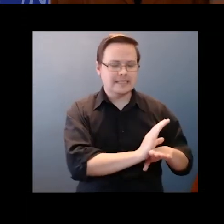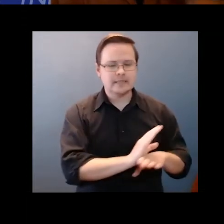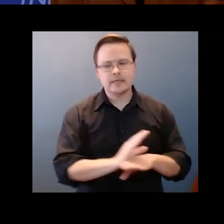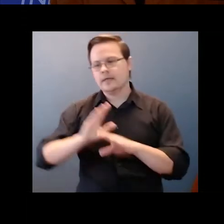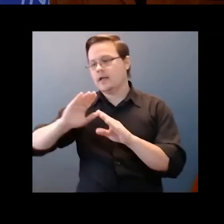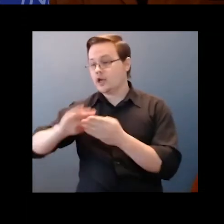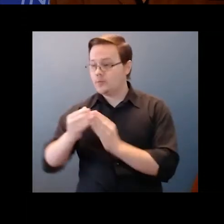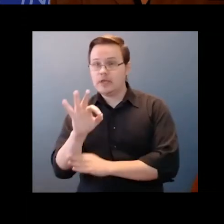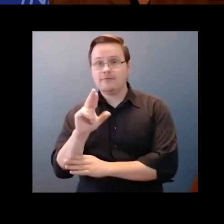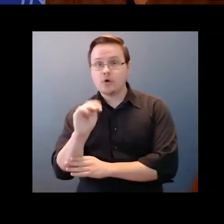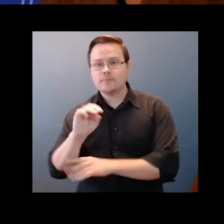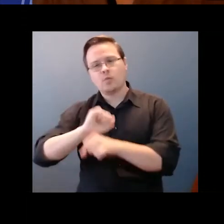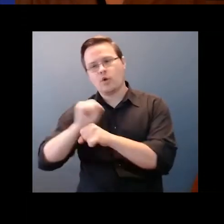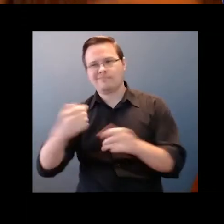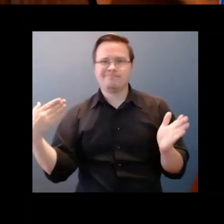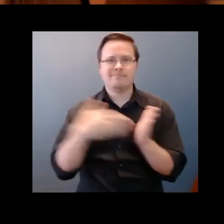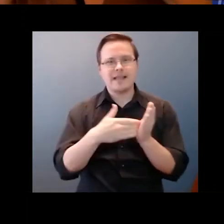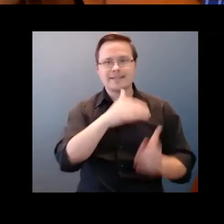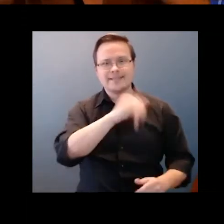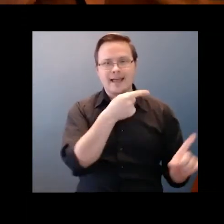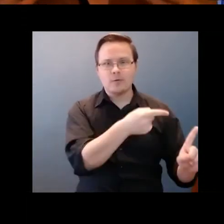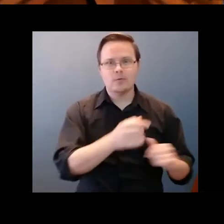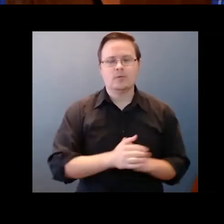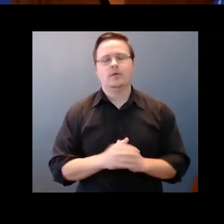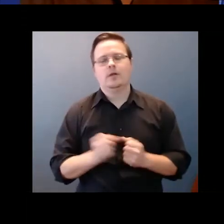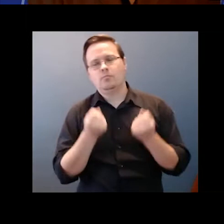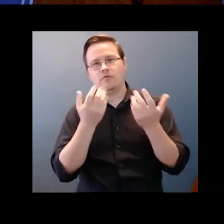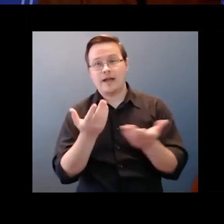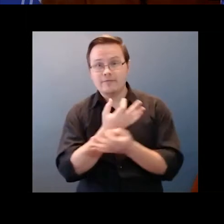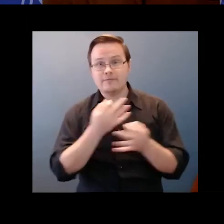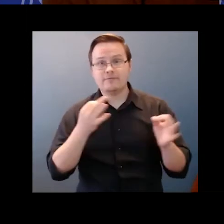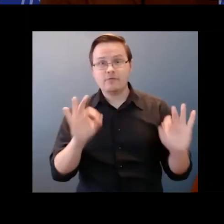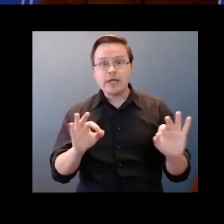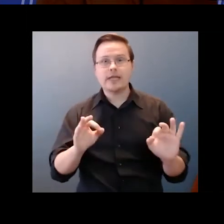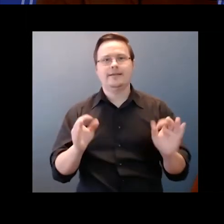of working against that. In some sense, providing a free actually public education.